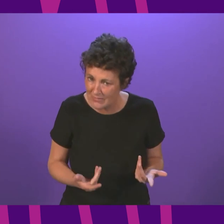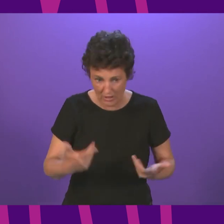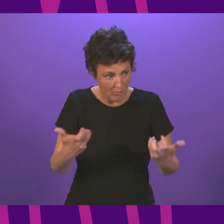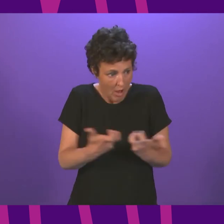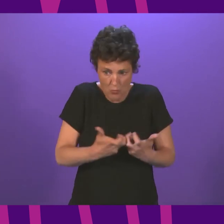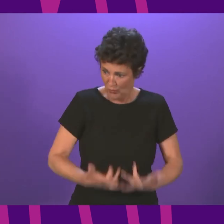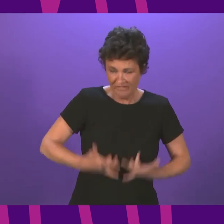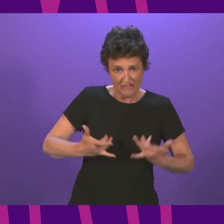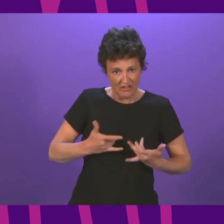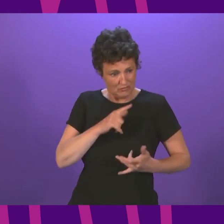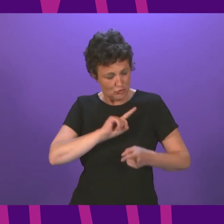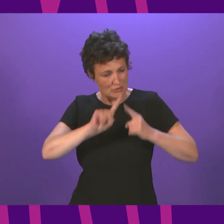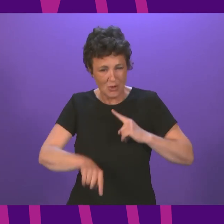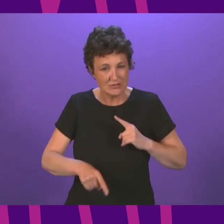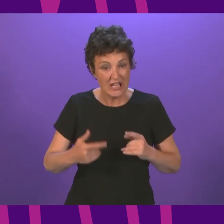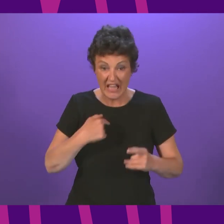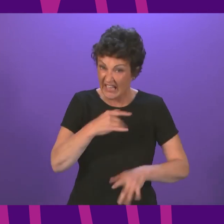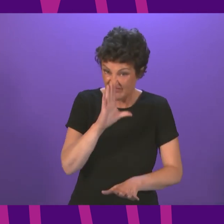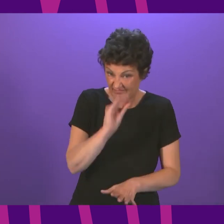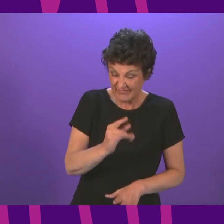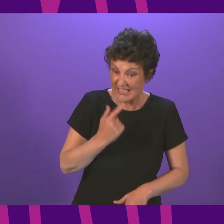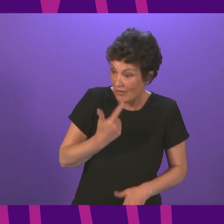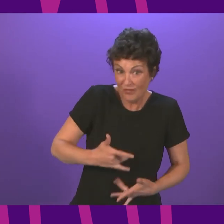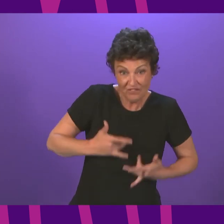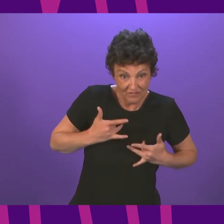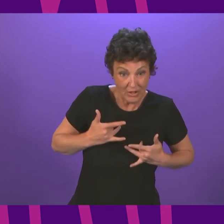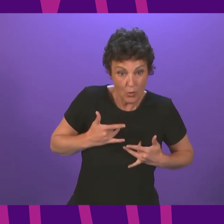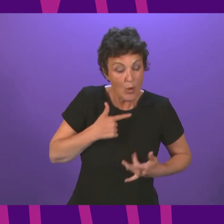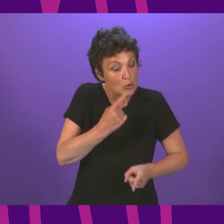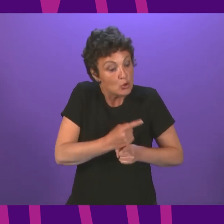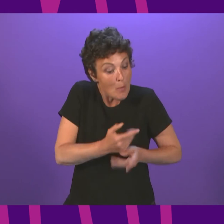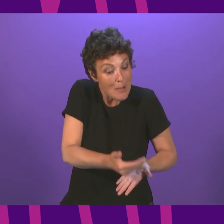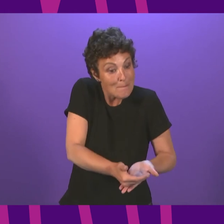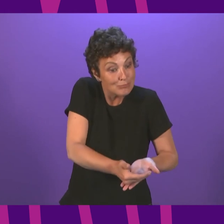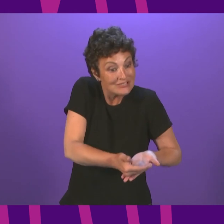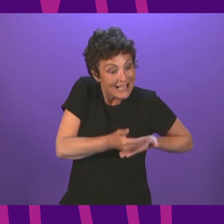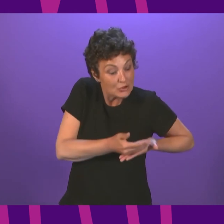throughout the process. That adviser’s contact book has appalled me during the whole process, but, thankfully, it has been of great assistance.